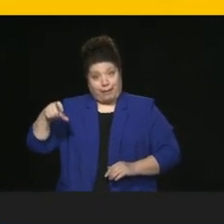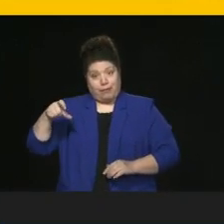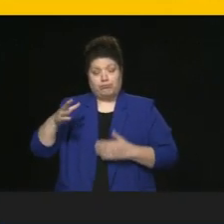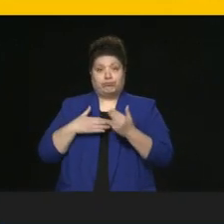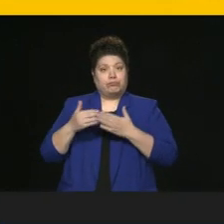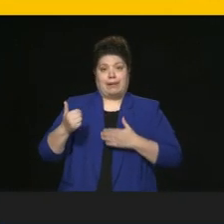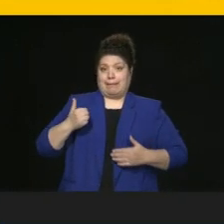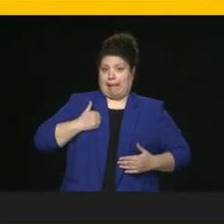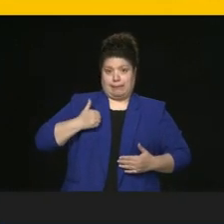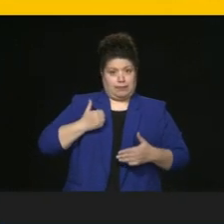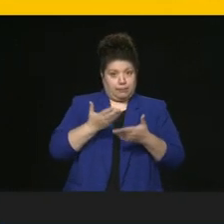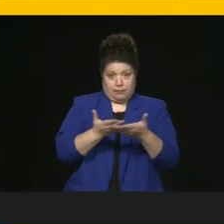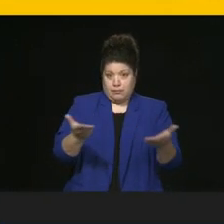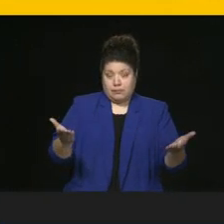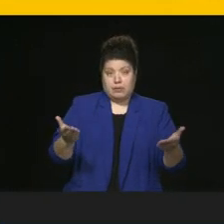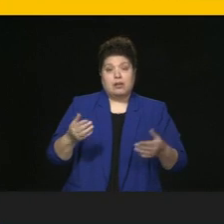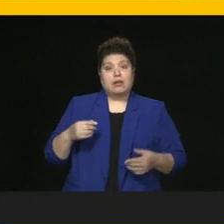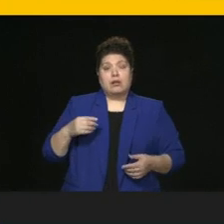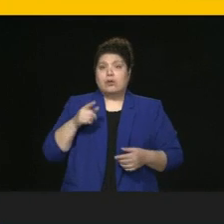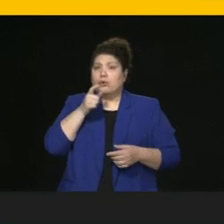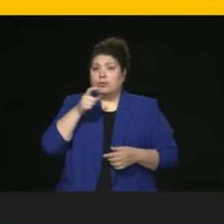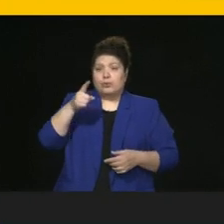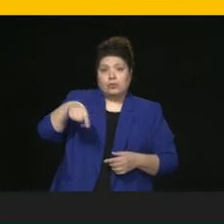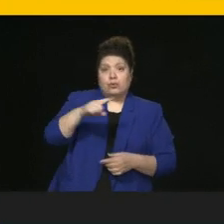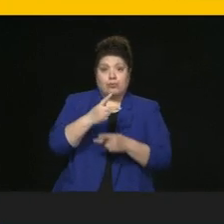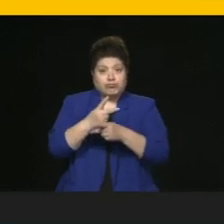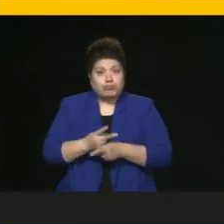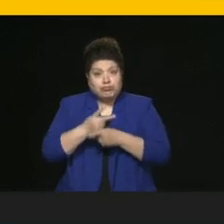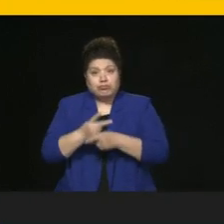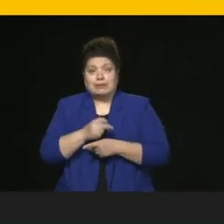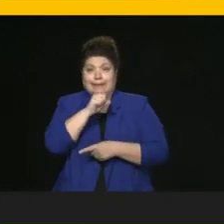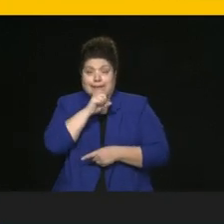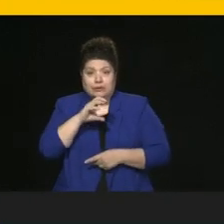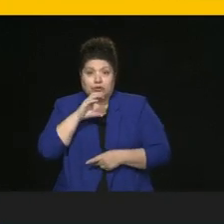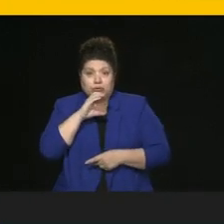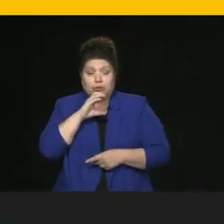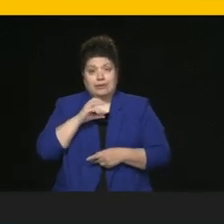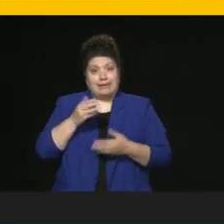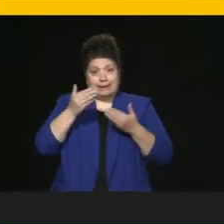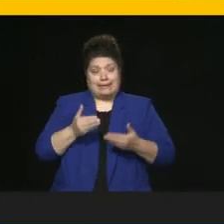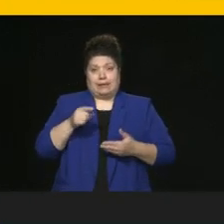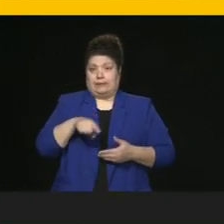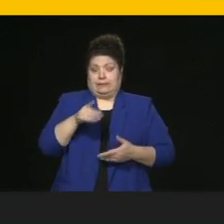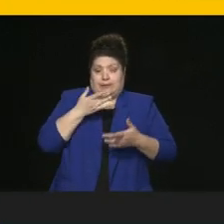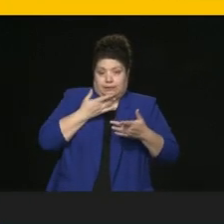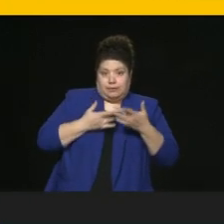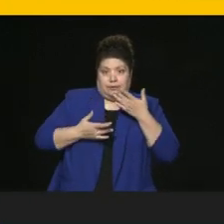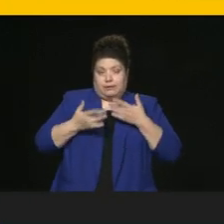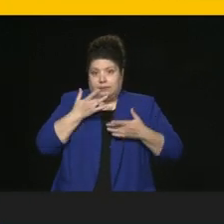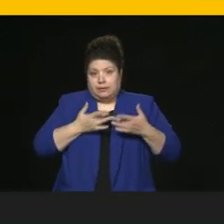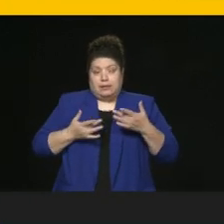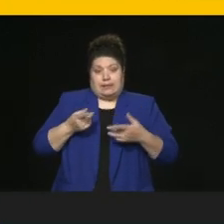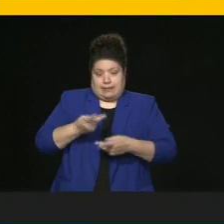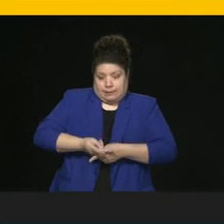OUR THOUGHTS ARE WITH THOSE WHO ARE CARING FOR OUR SENIORS.